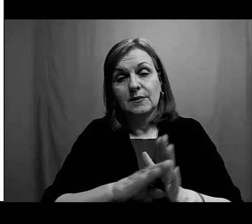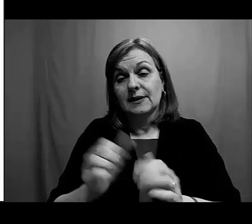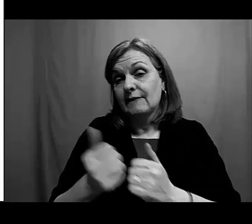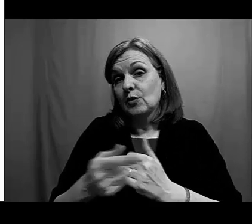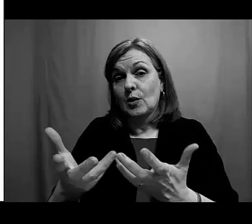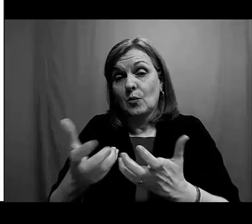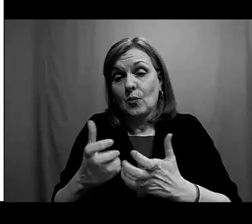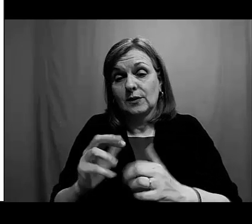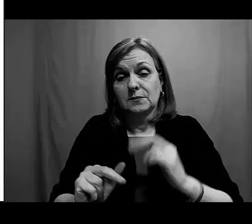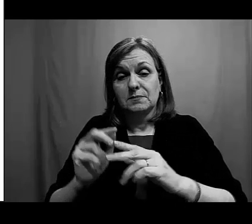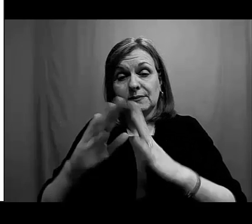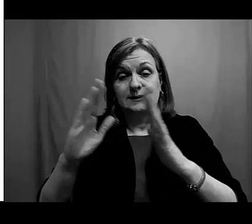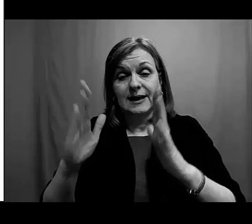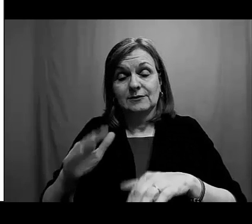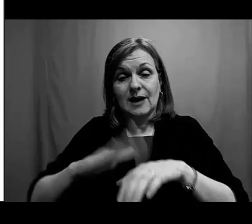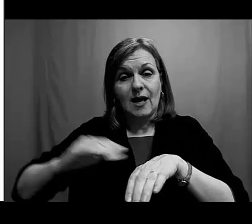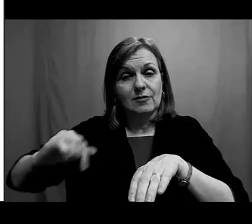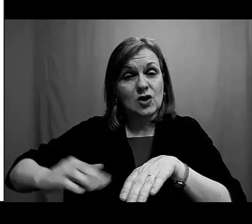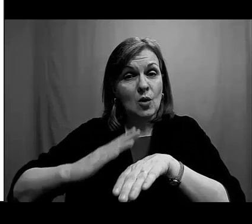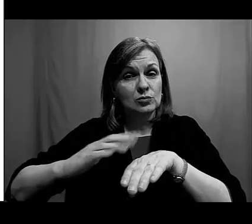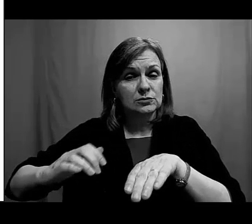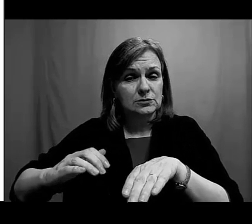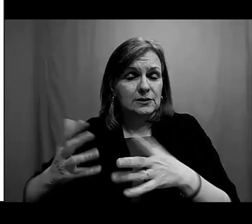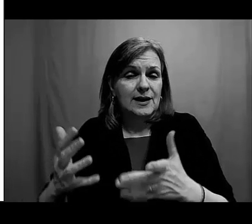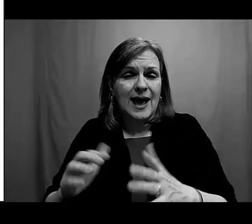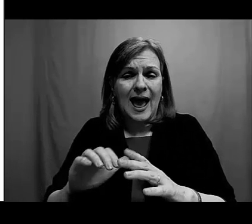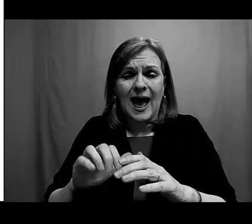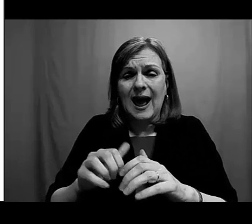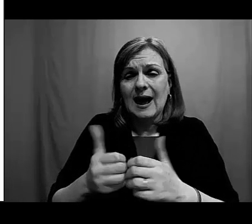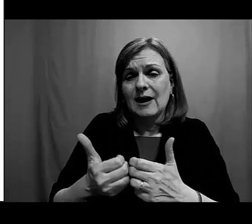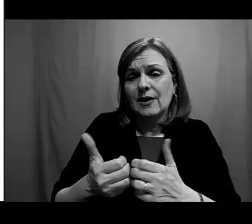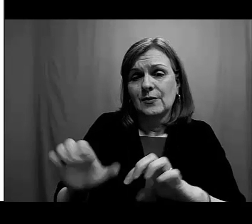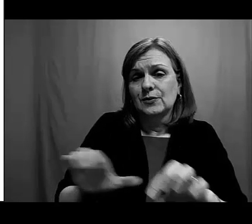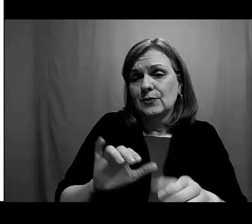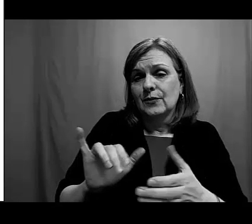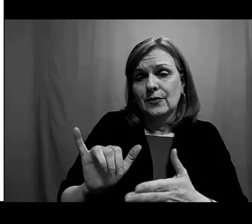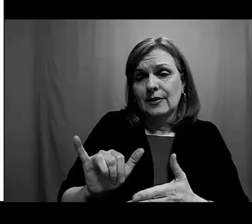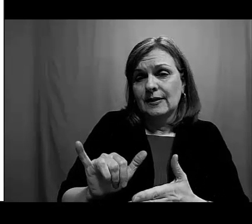everyone wants their house on the coast - How can we do that --